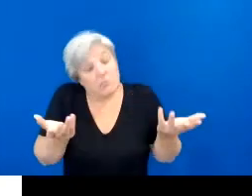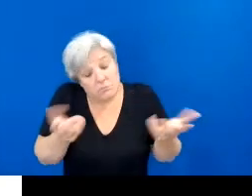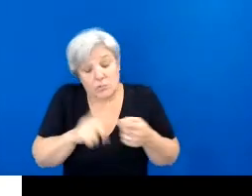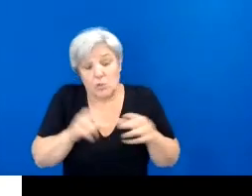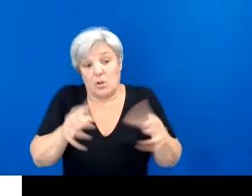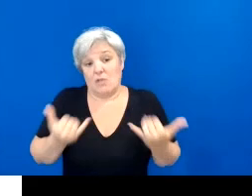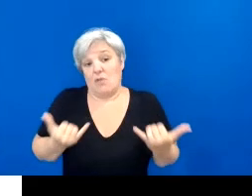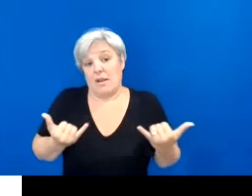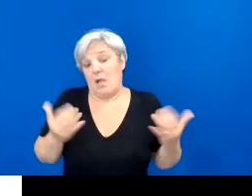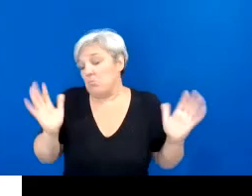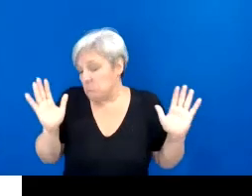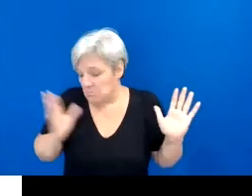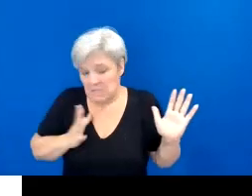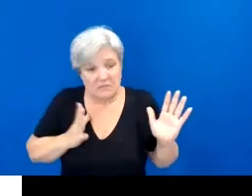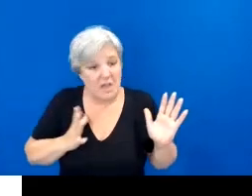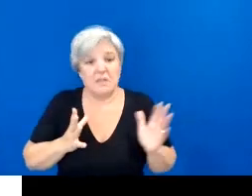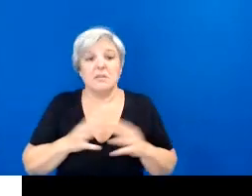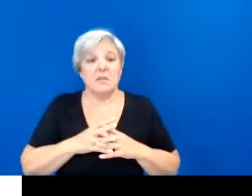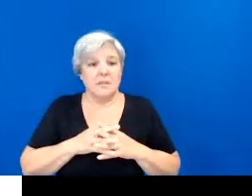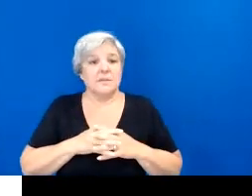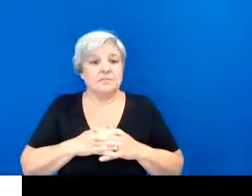So, you know, something for you know, for a class that you're teaching